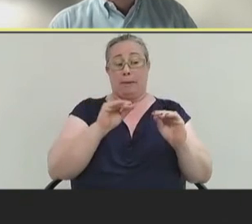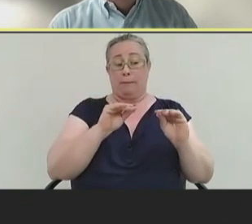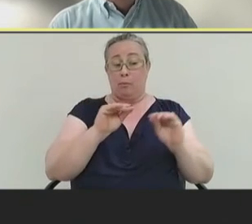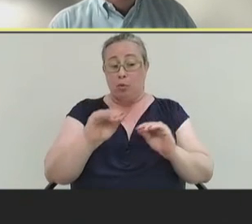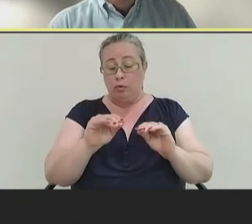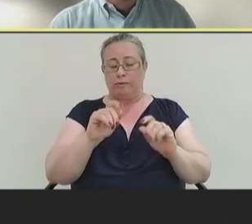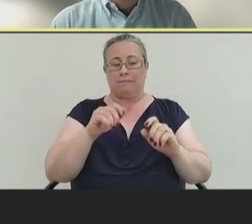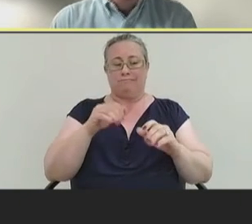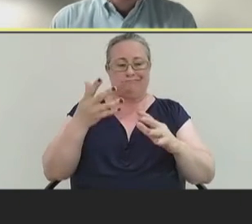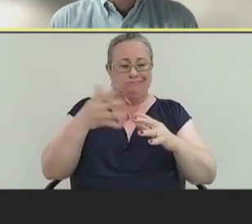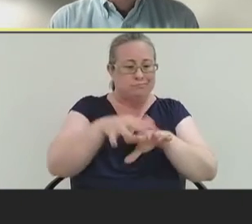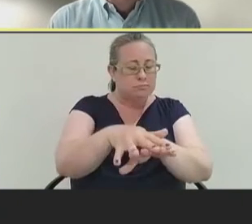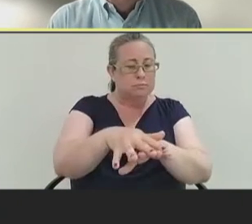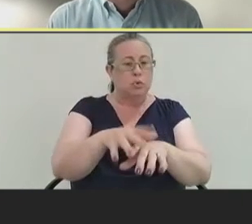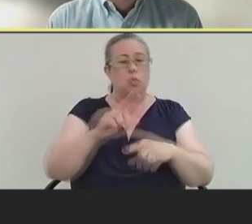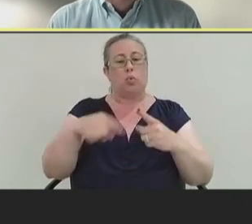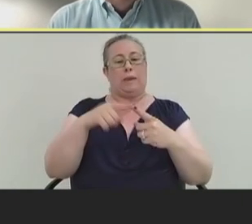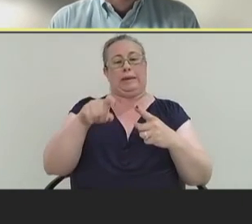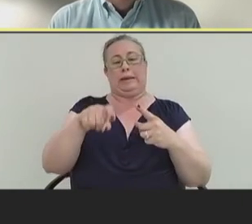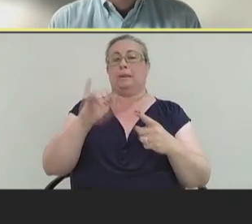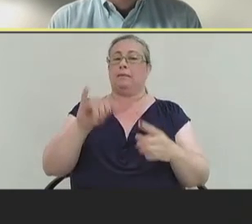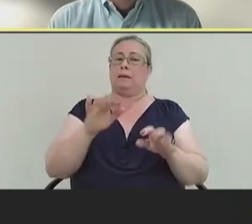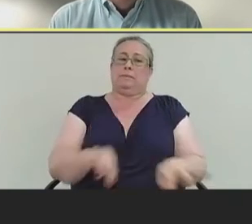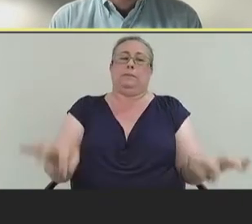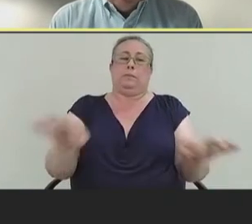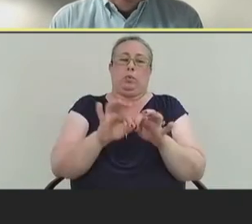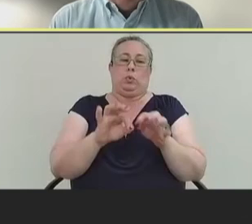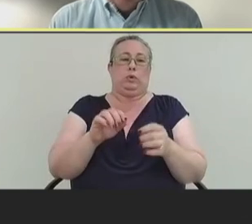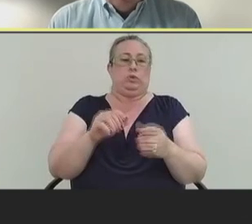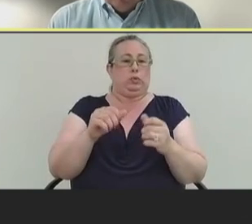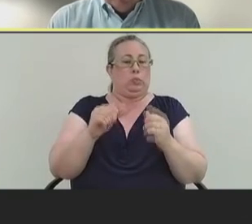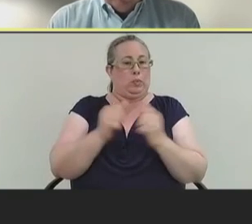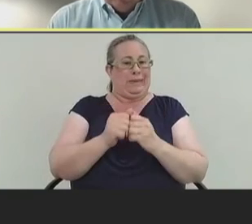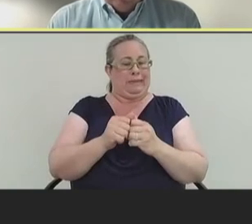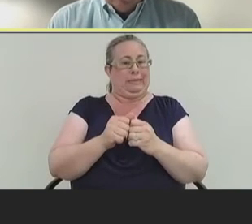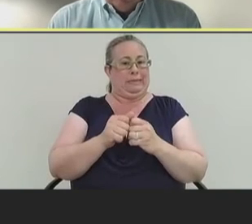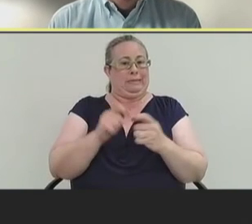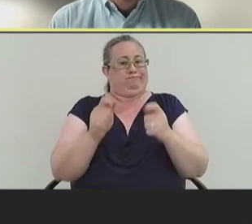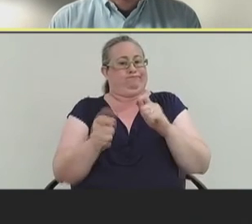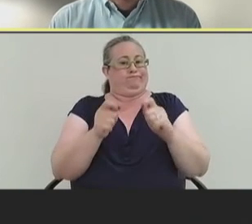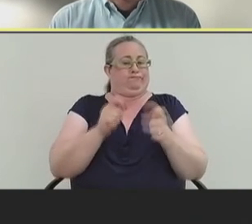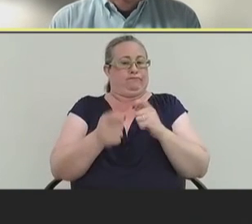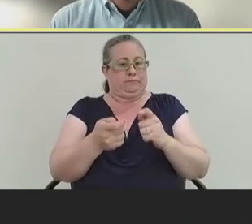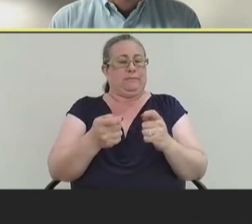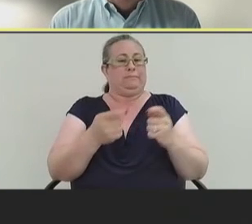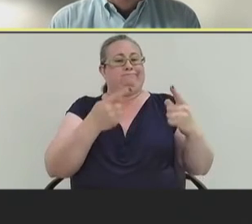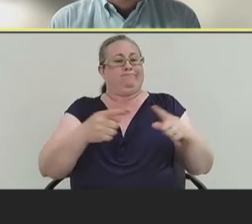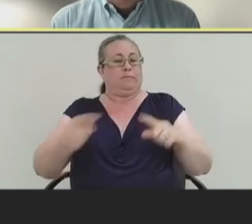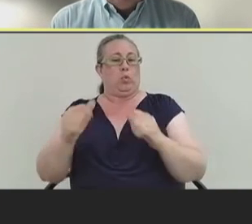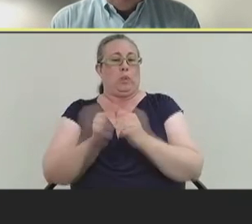which is especially important in the dynamic nature of a pandemic assessment and response.